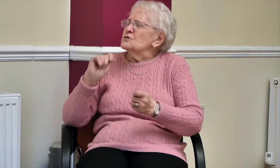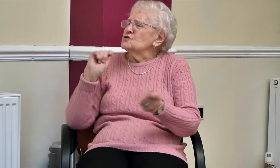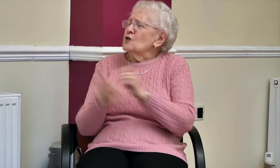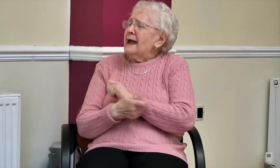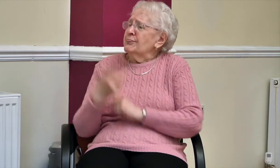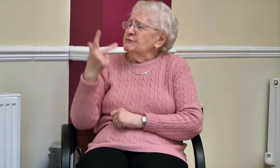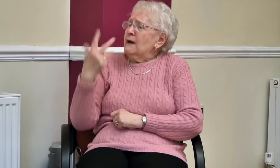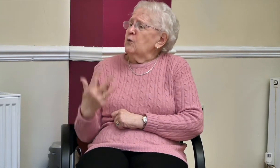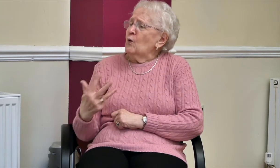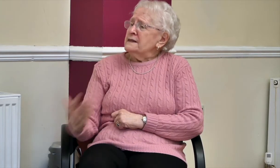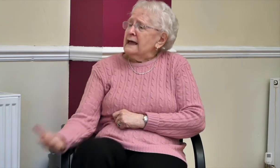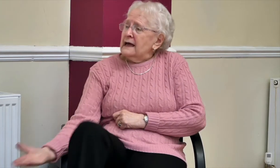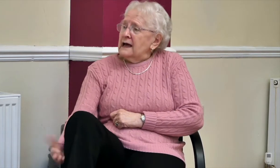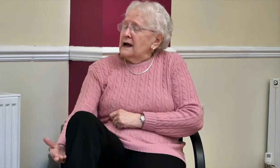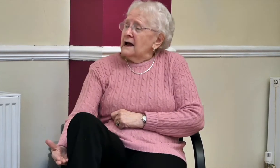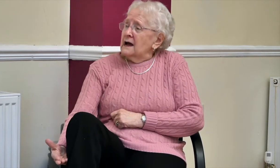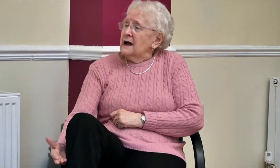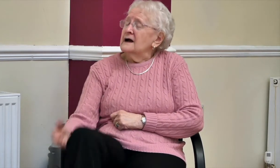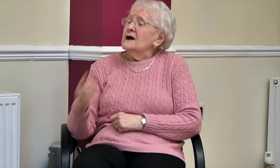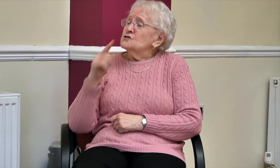so he ended up with 3/4 length trousers!